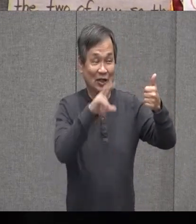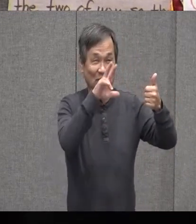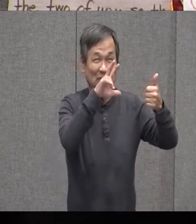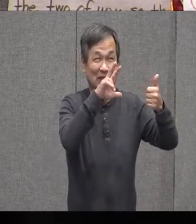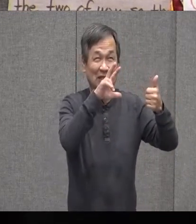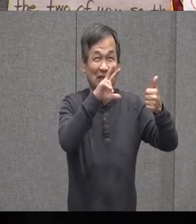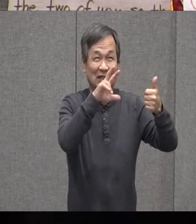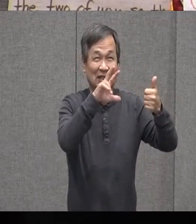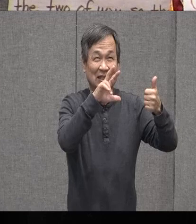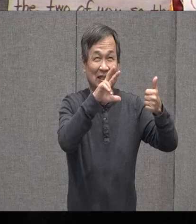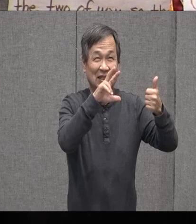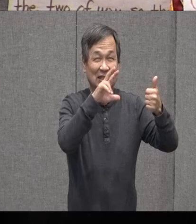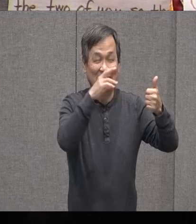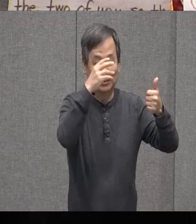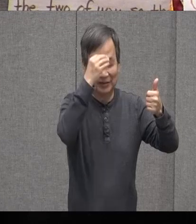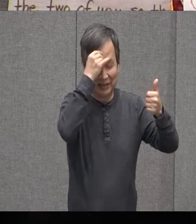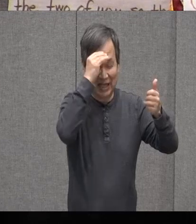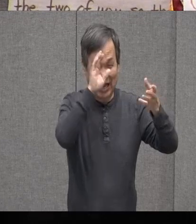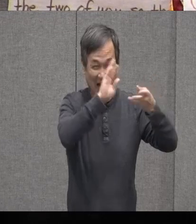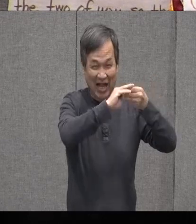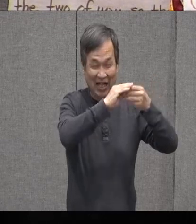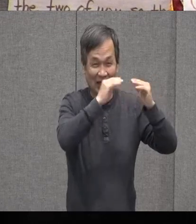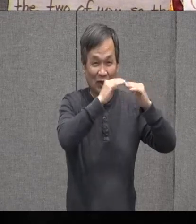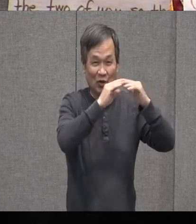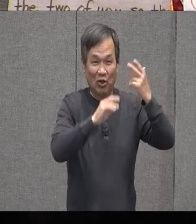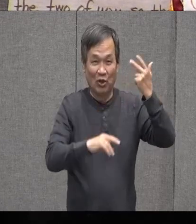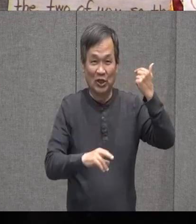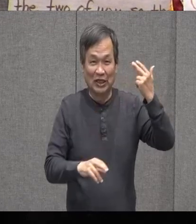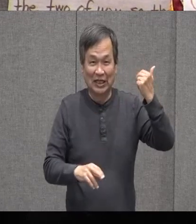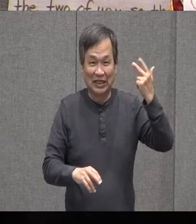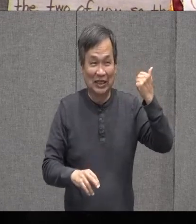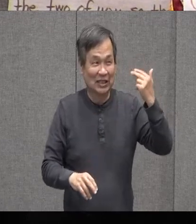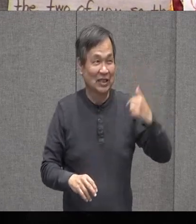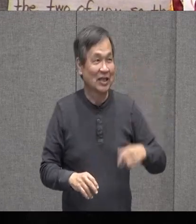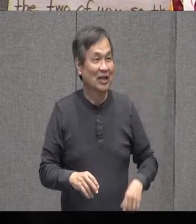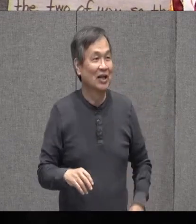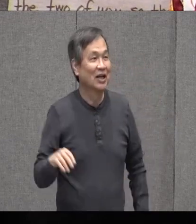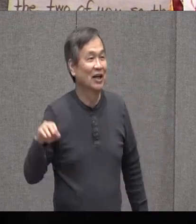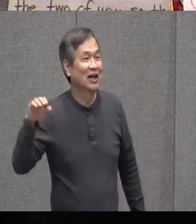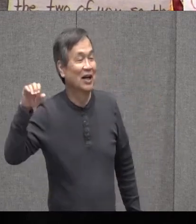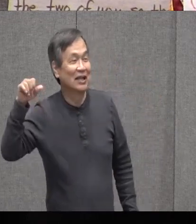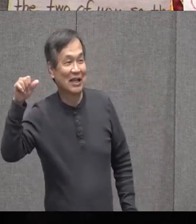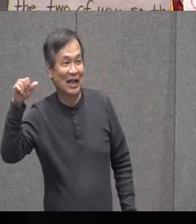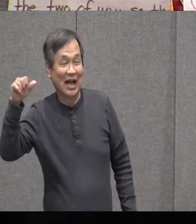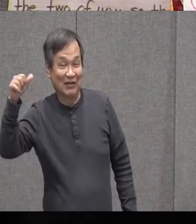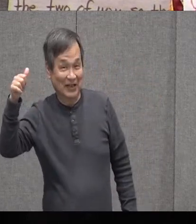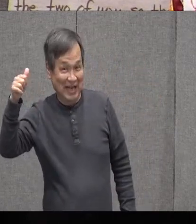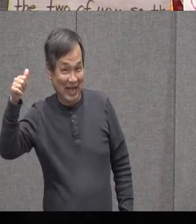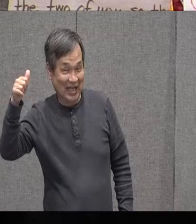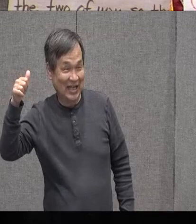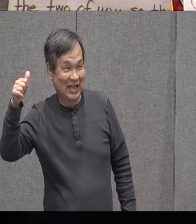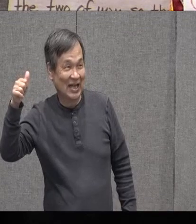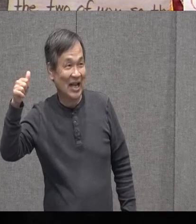So I've gotta add those numbers together, that's 13. Oh man, I have a face card also, a queen for 10